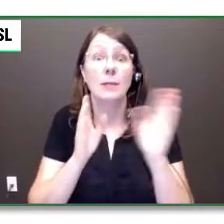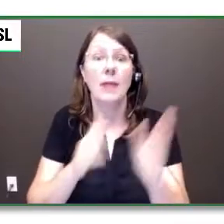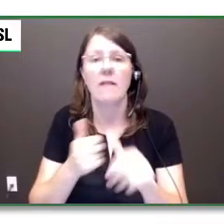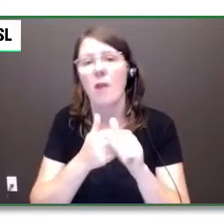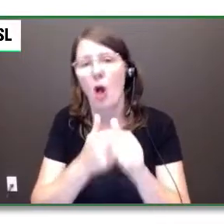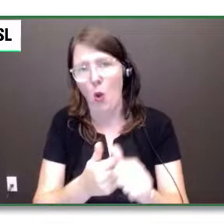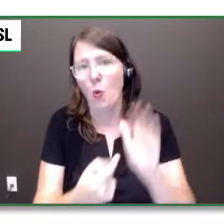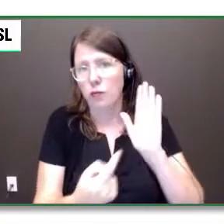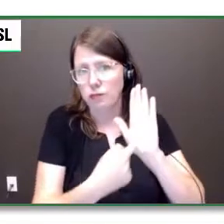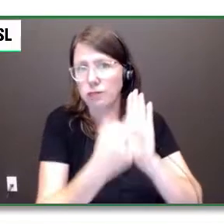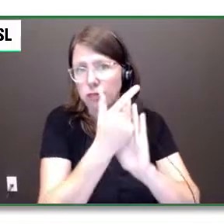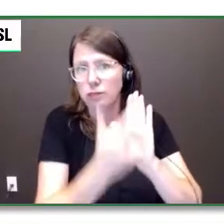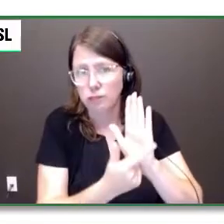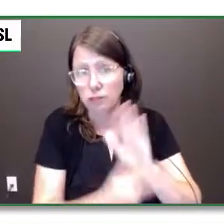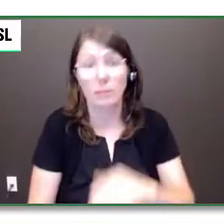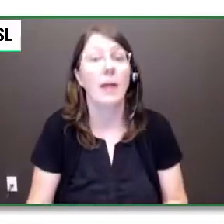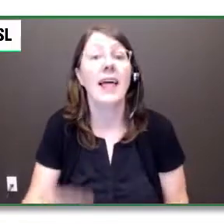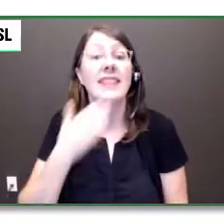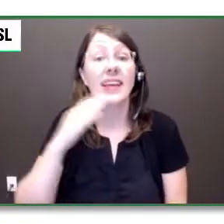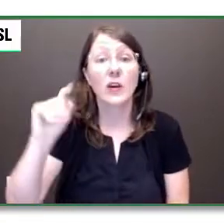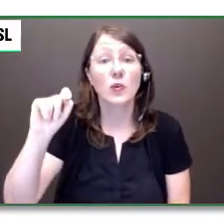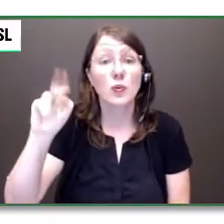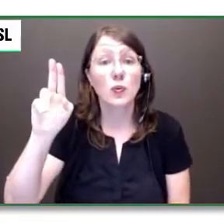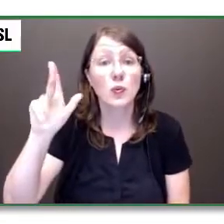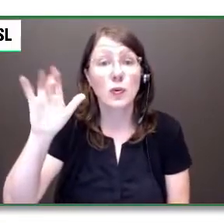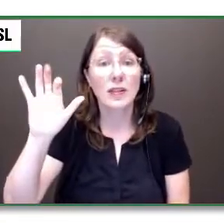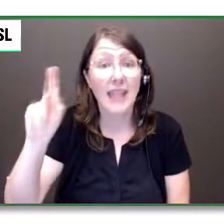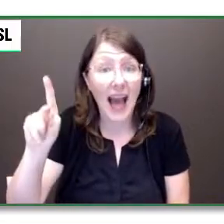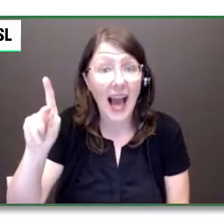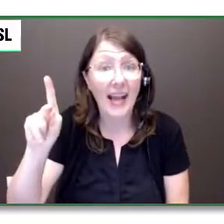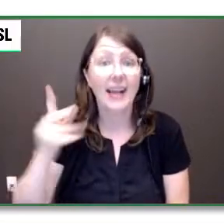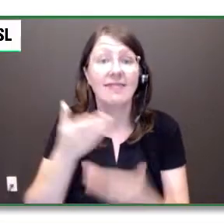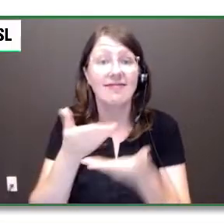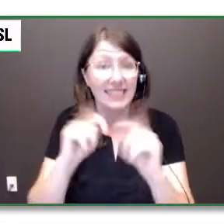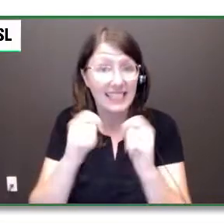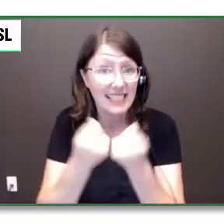and his team for inviting me uh to this opportunity and to hopefully we're